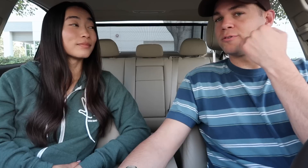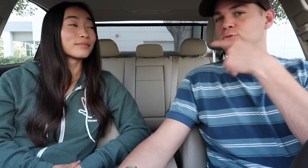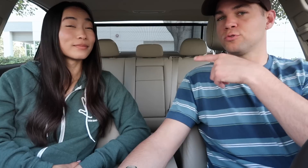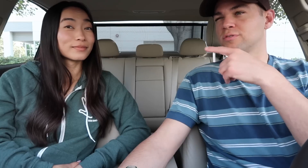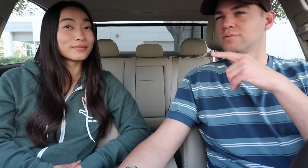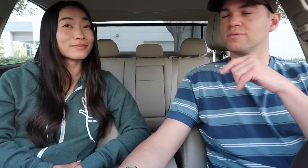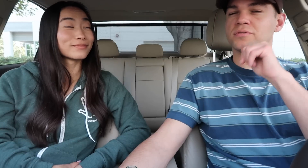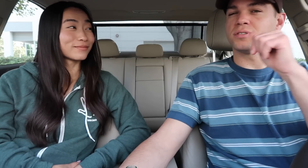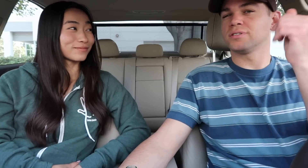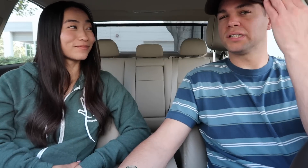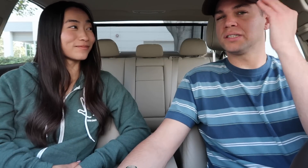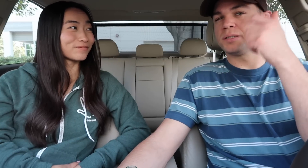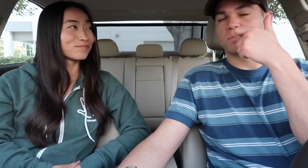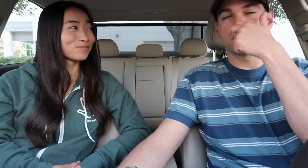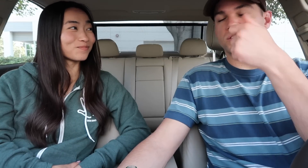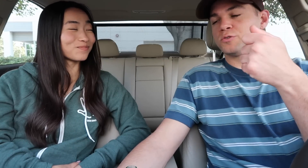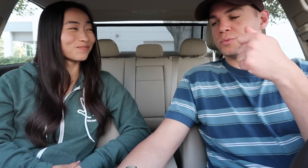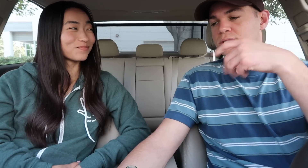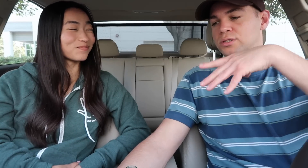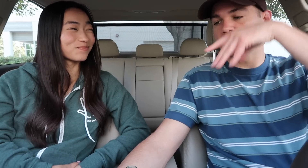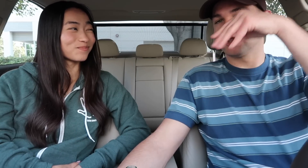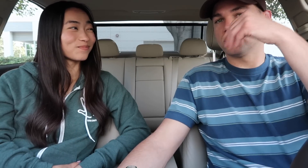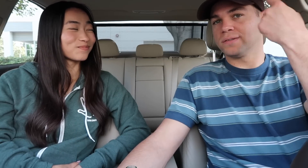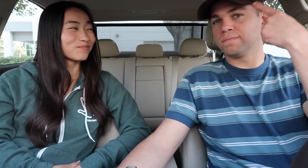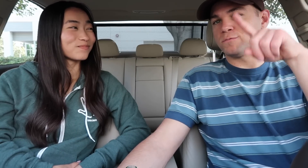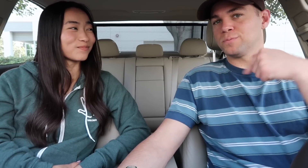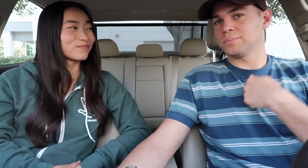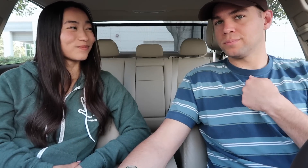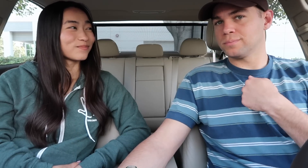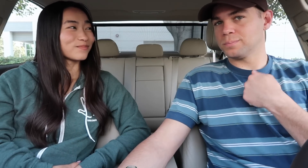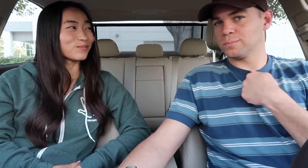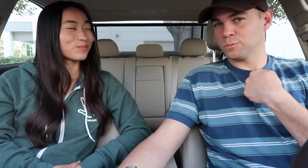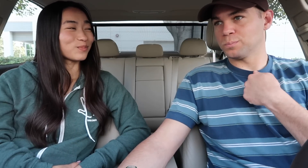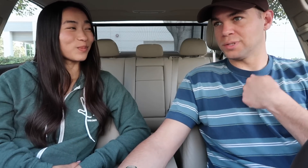if she didn't show any interest in learning for you?